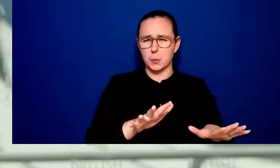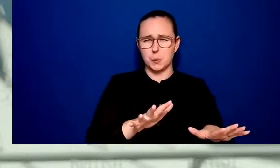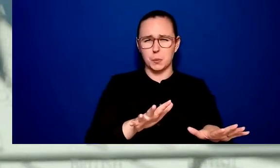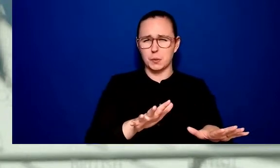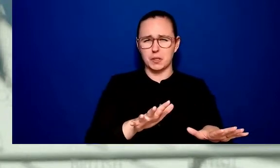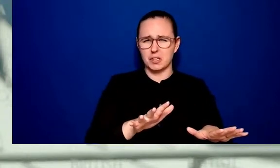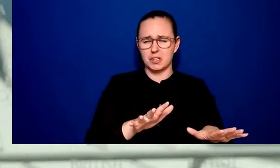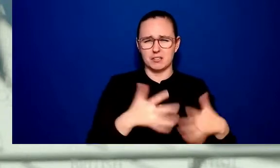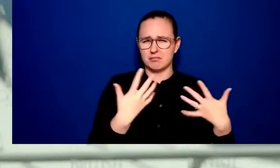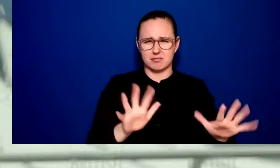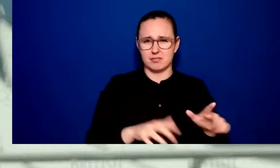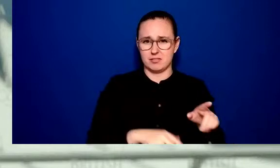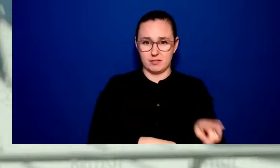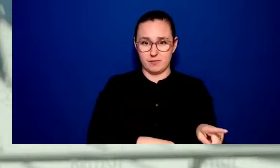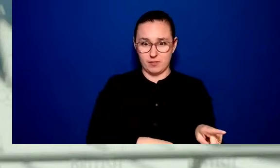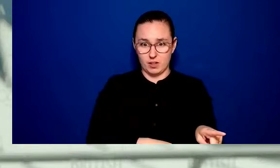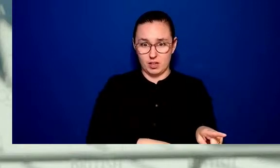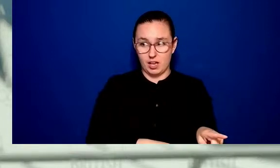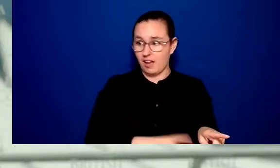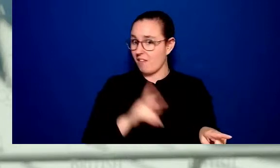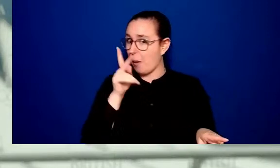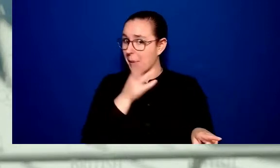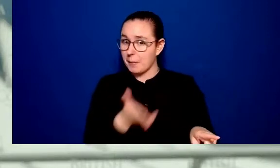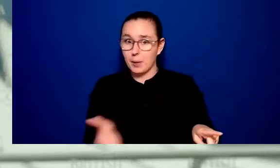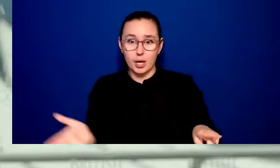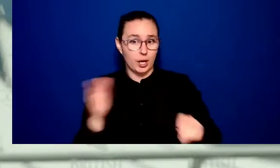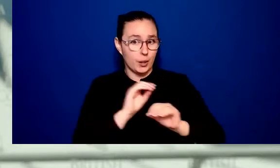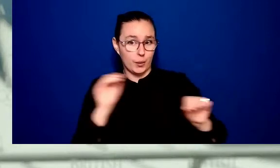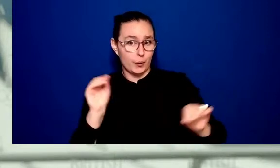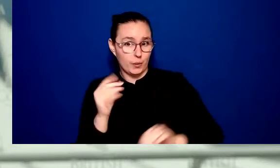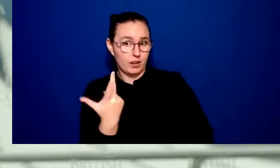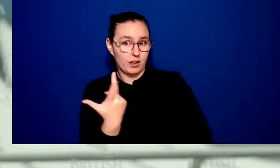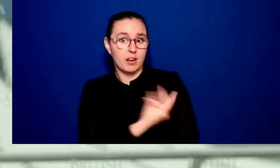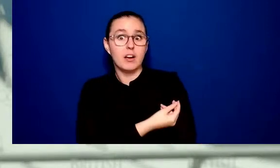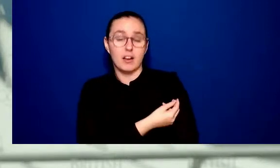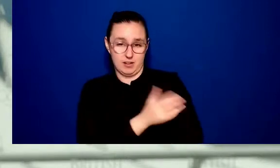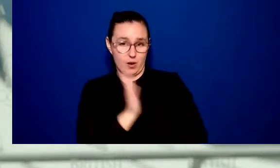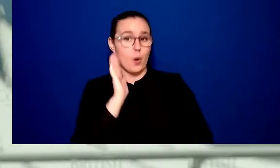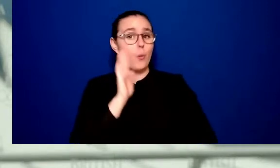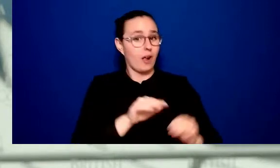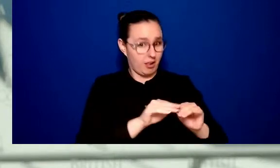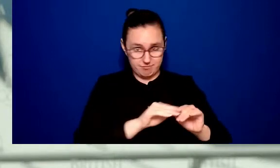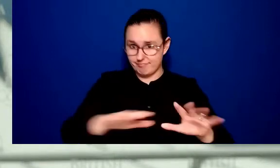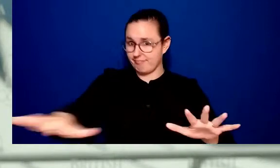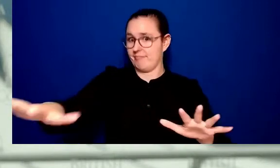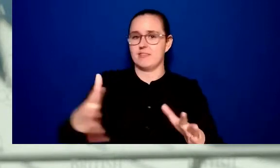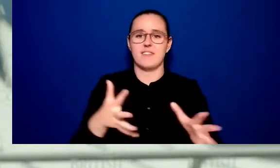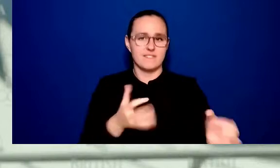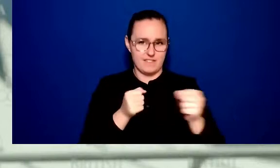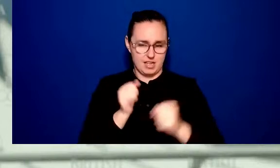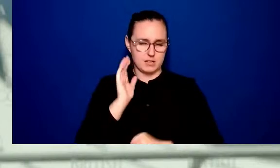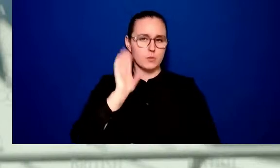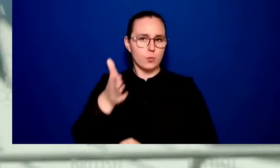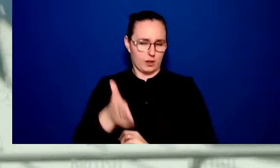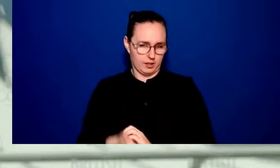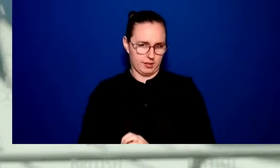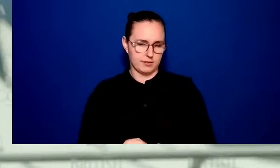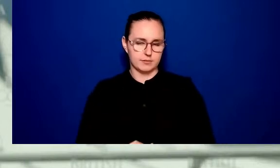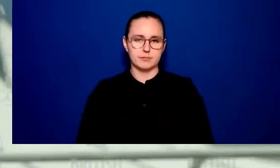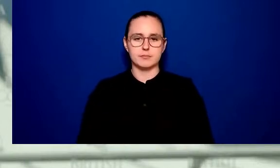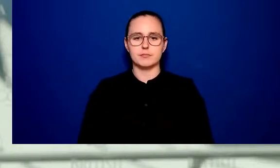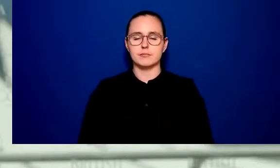through vaccination. Lisa, did